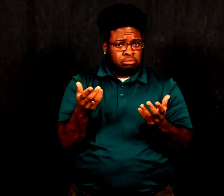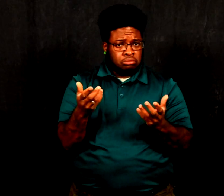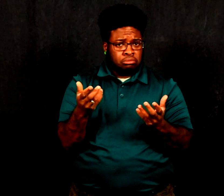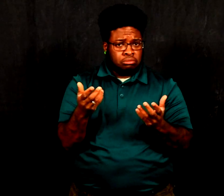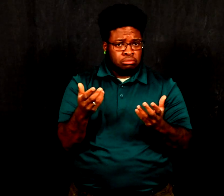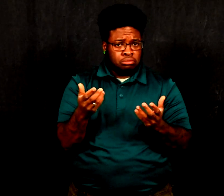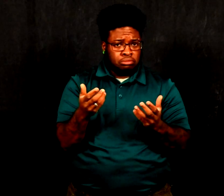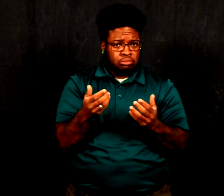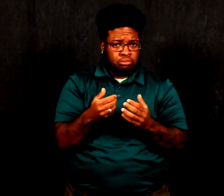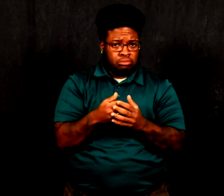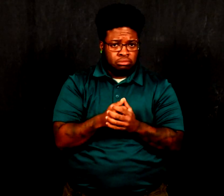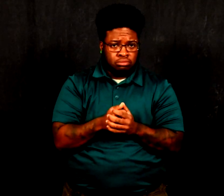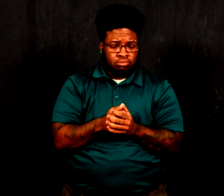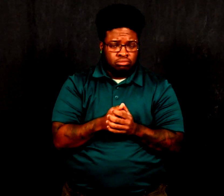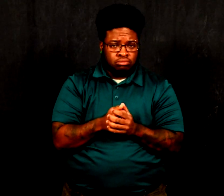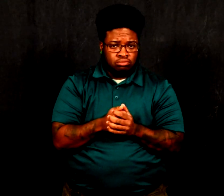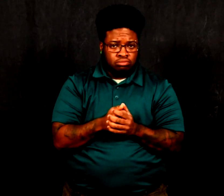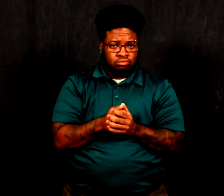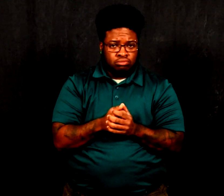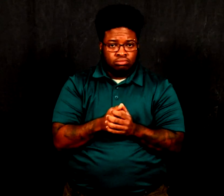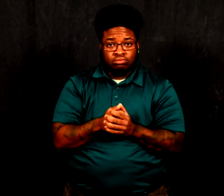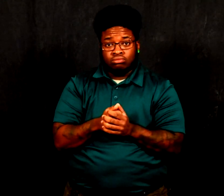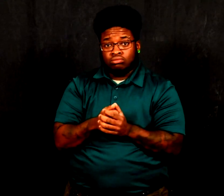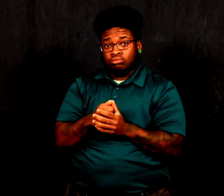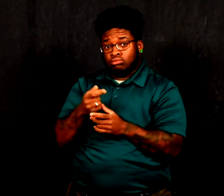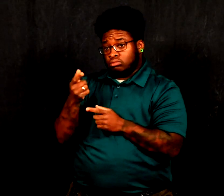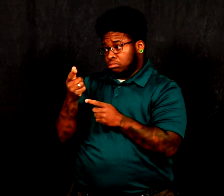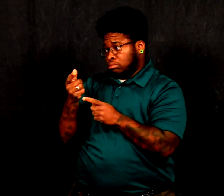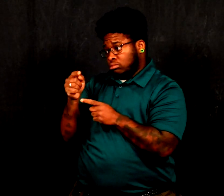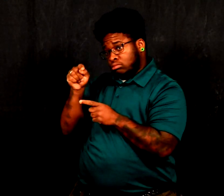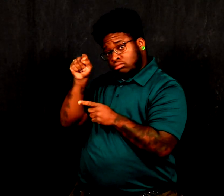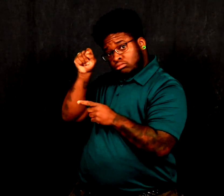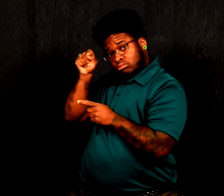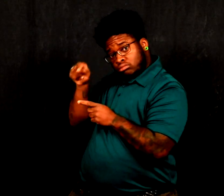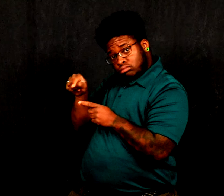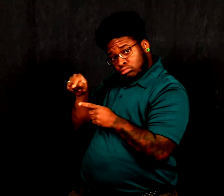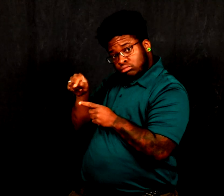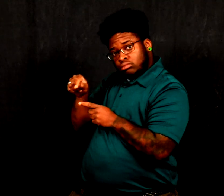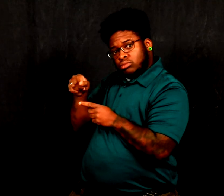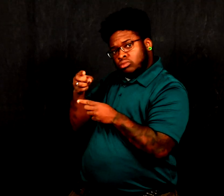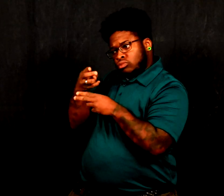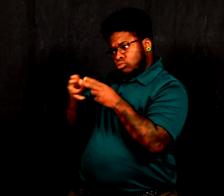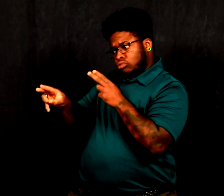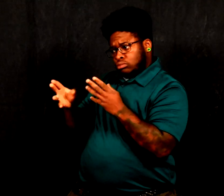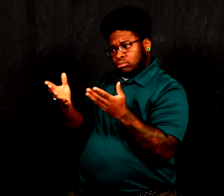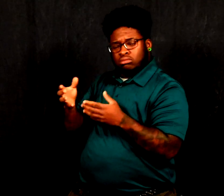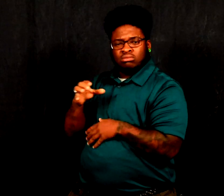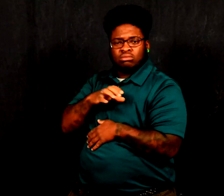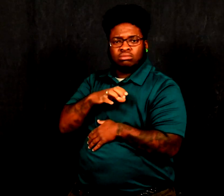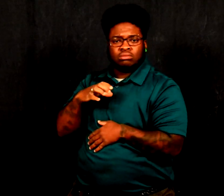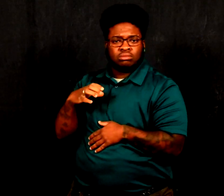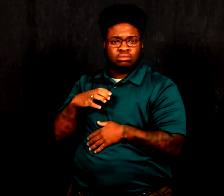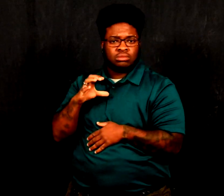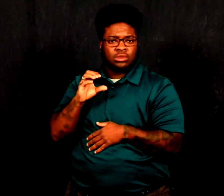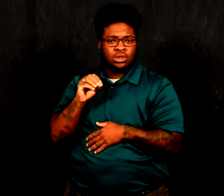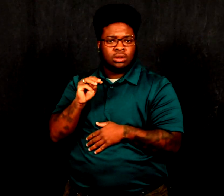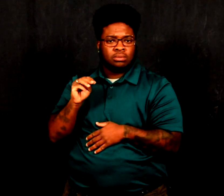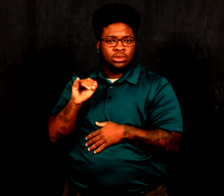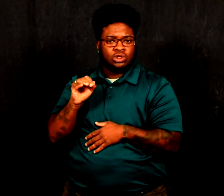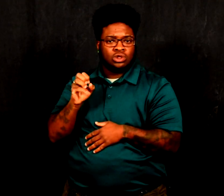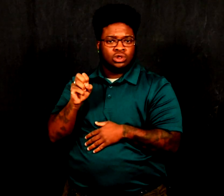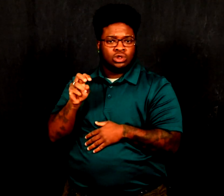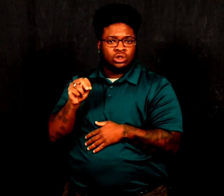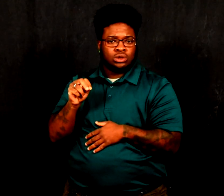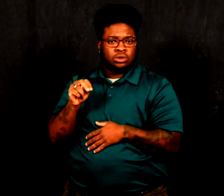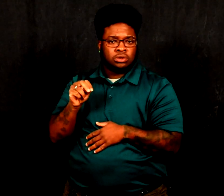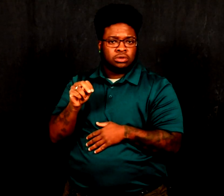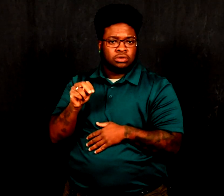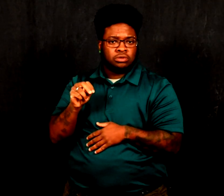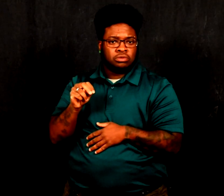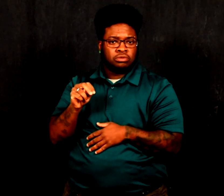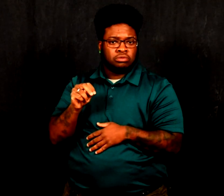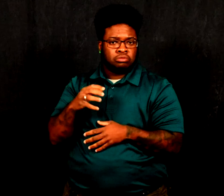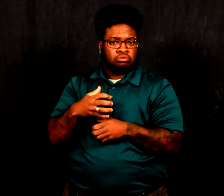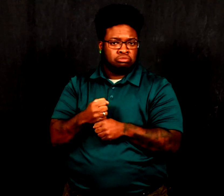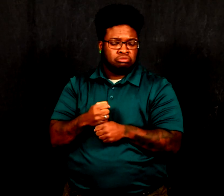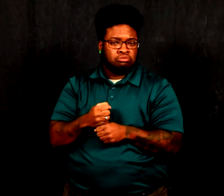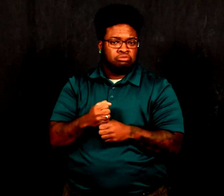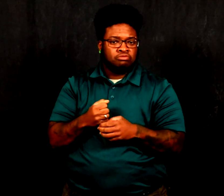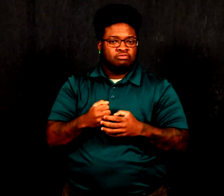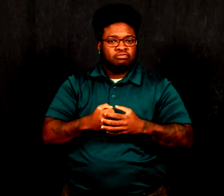or “MNCDHH” or “The Commission” for short.